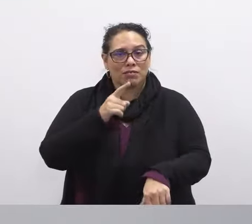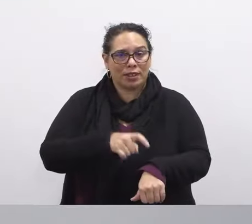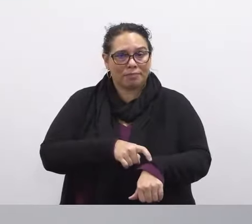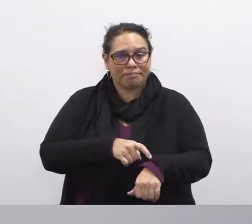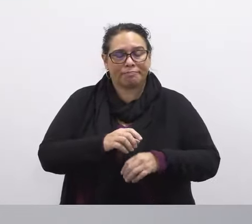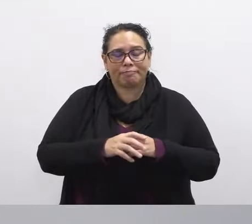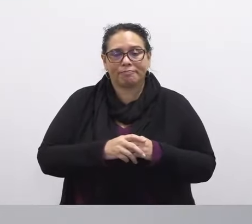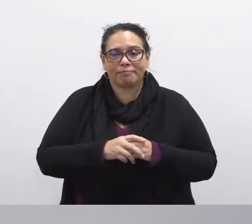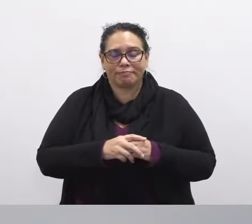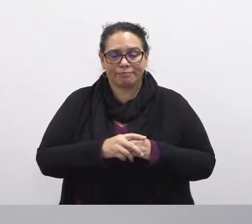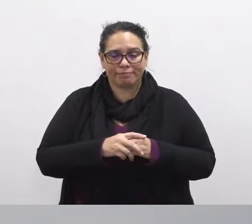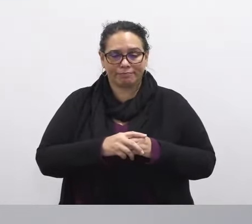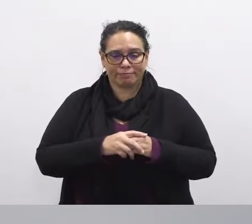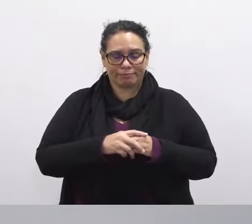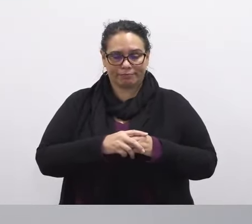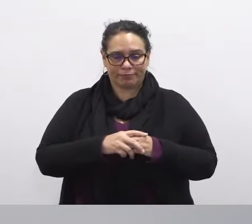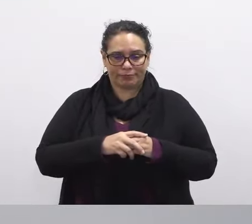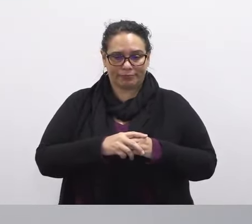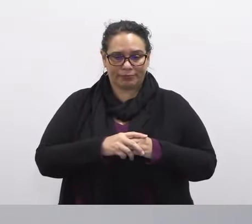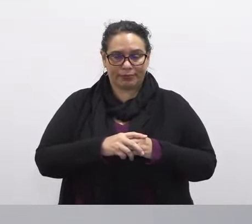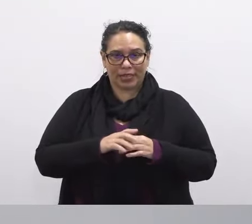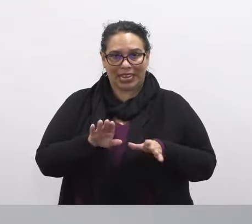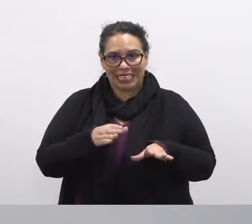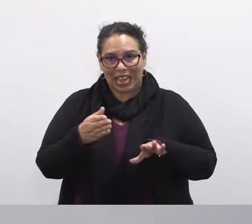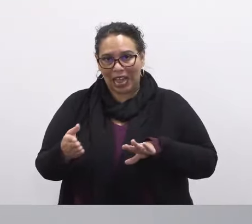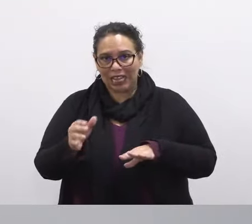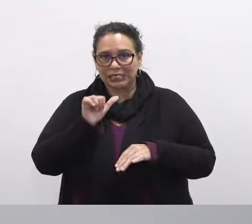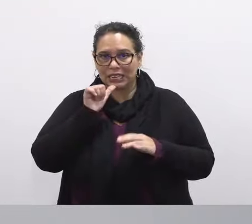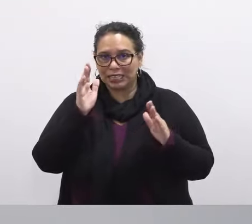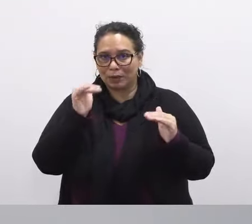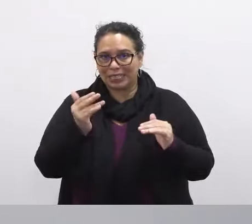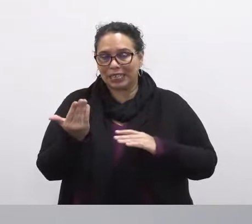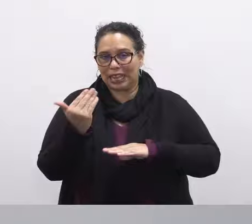and he died unexpectedly last night.